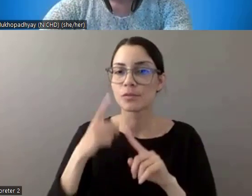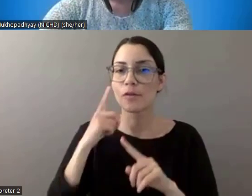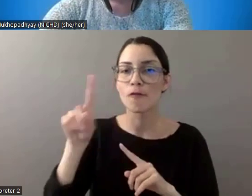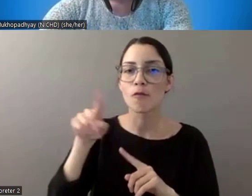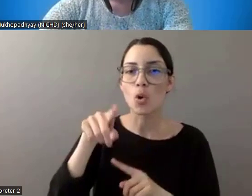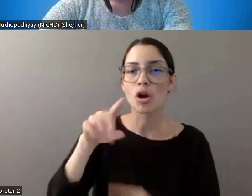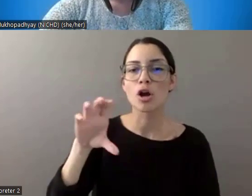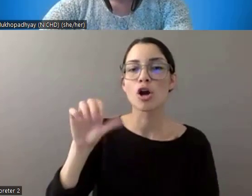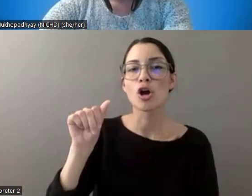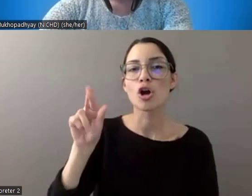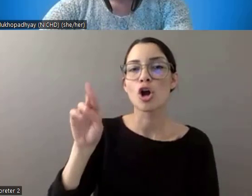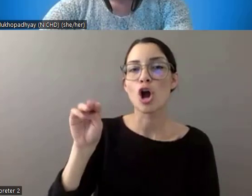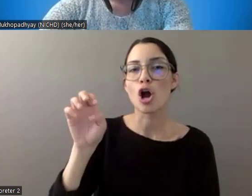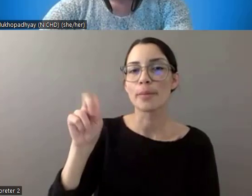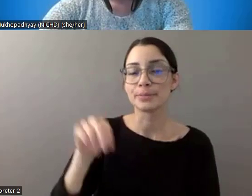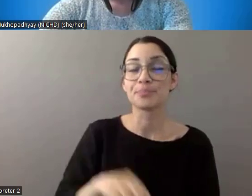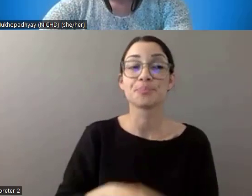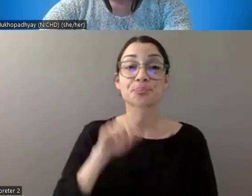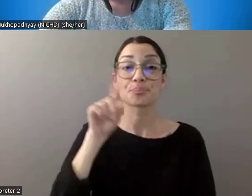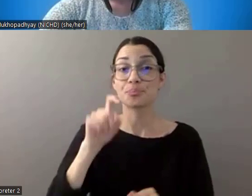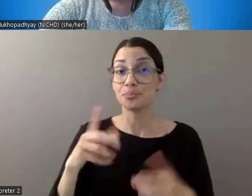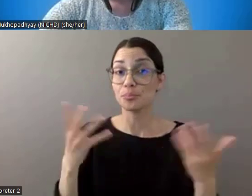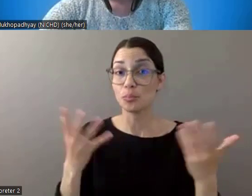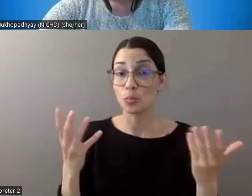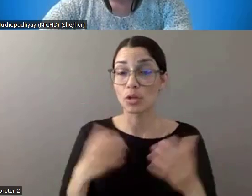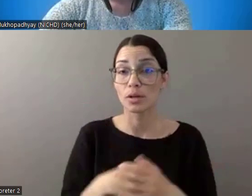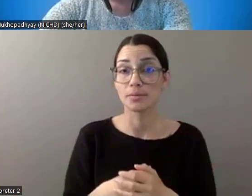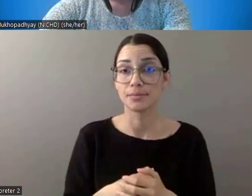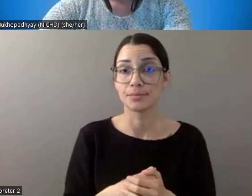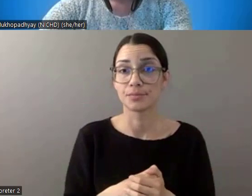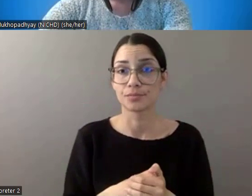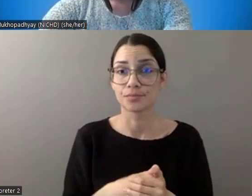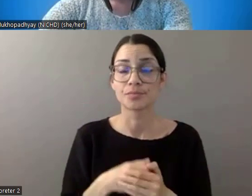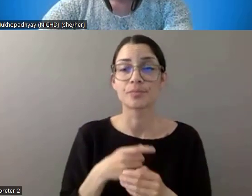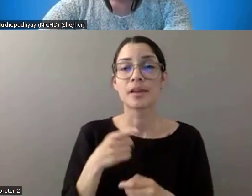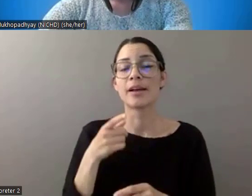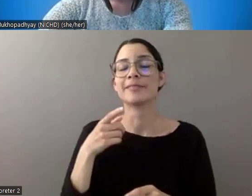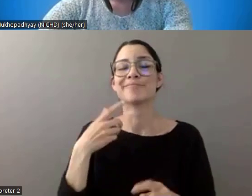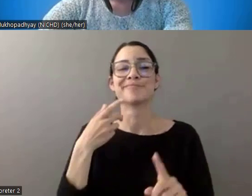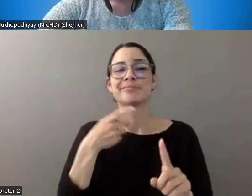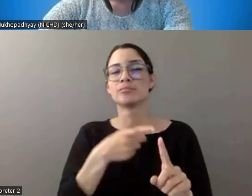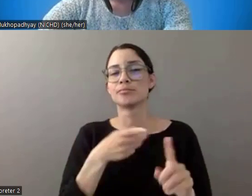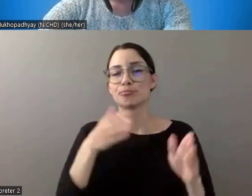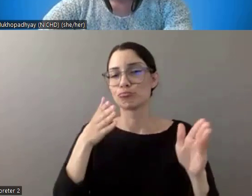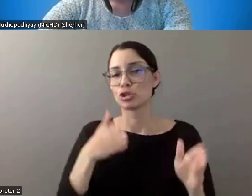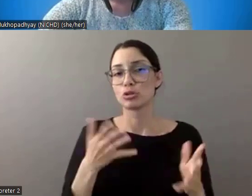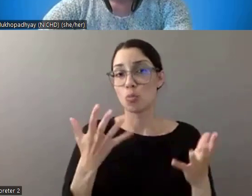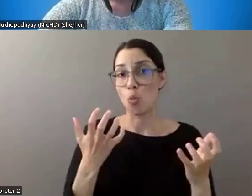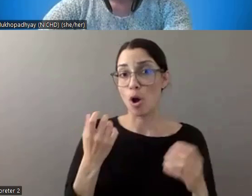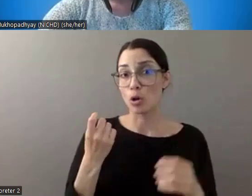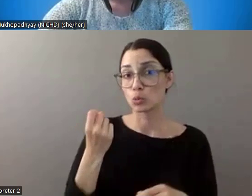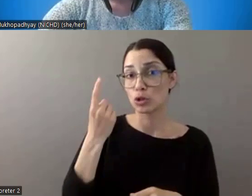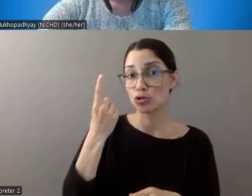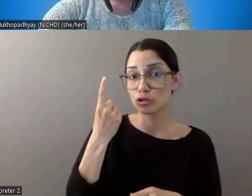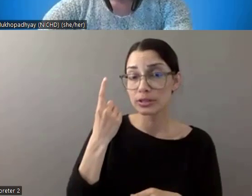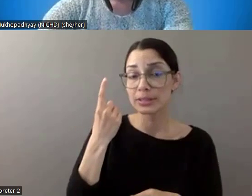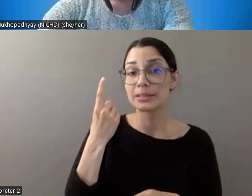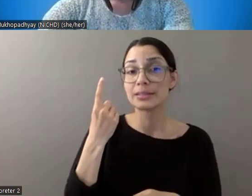The statement ... the question says understand ... I guess they want to under ... what other ... They want to understand what are the important scoring criteria.